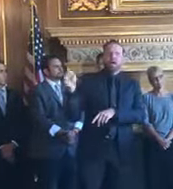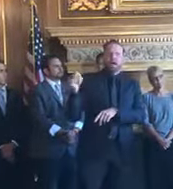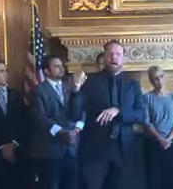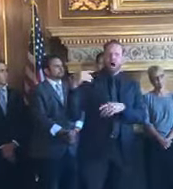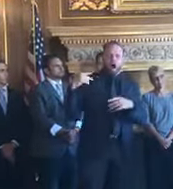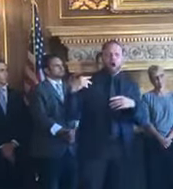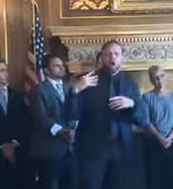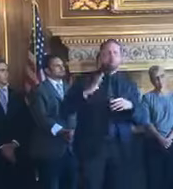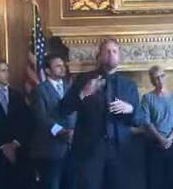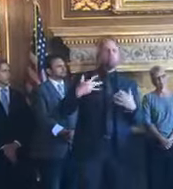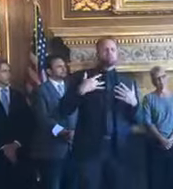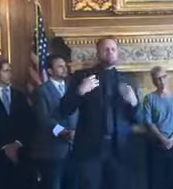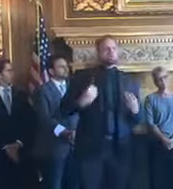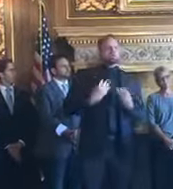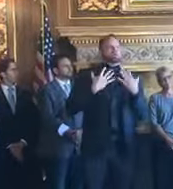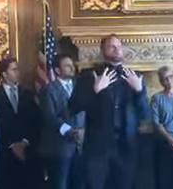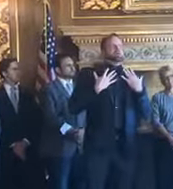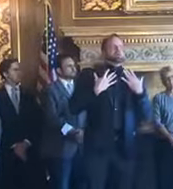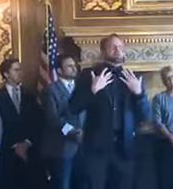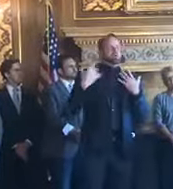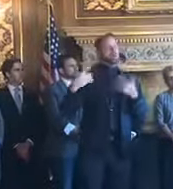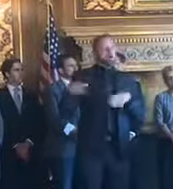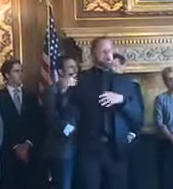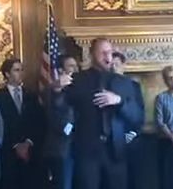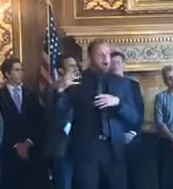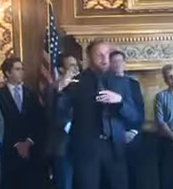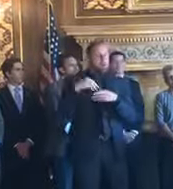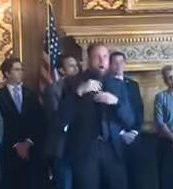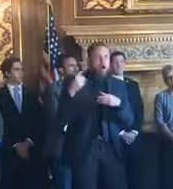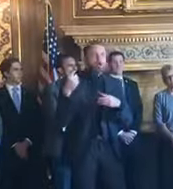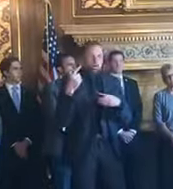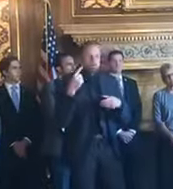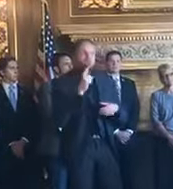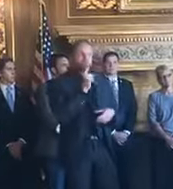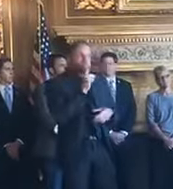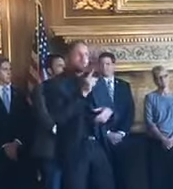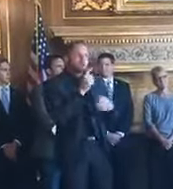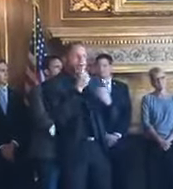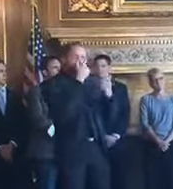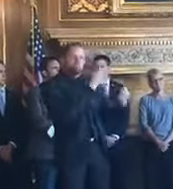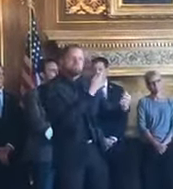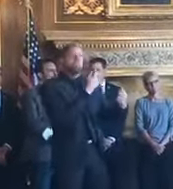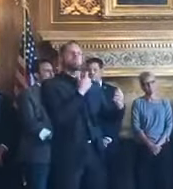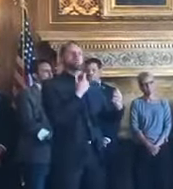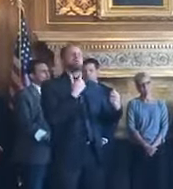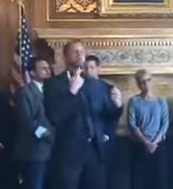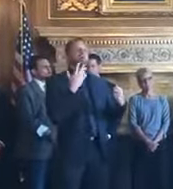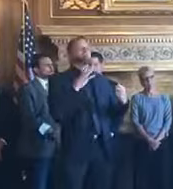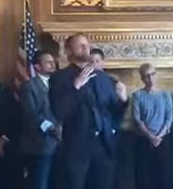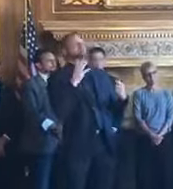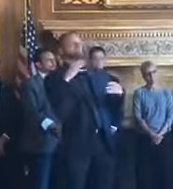passion, work ethic, and interest, and advocating for the community, I do think we're going